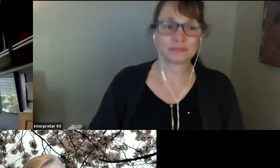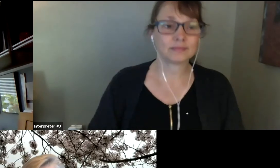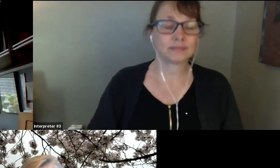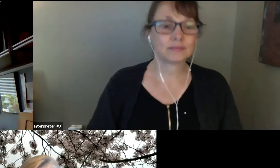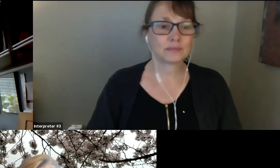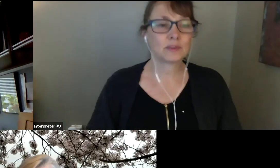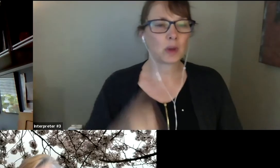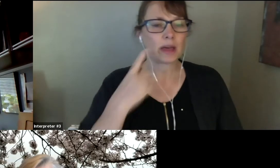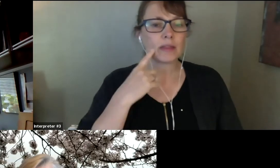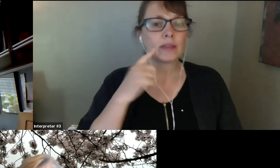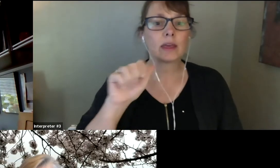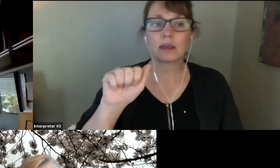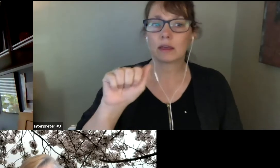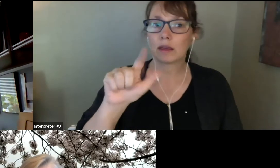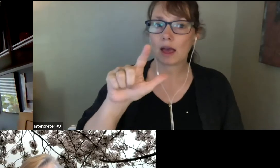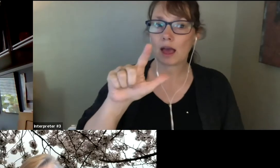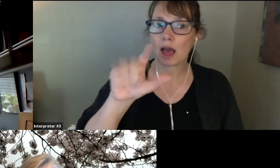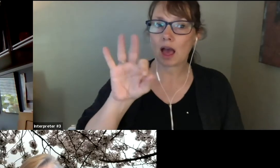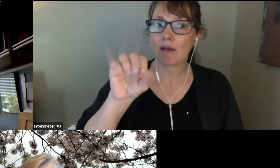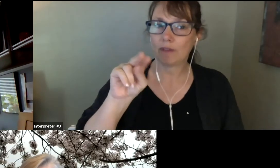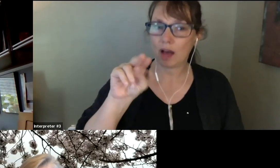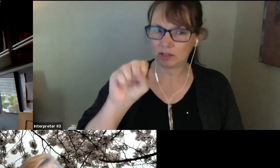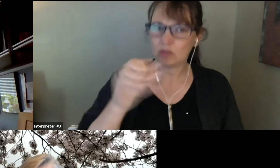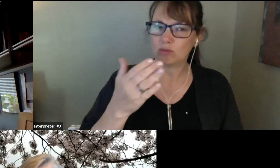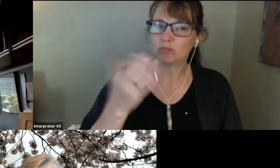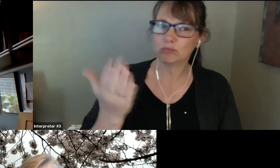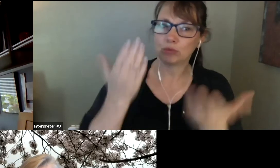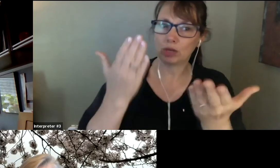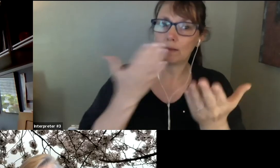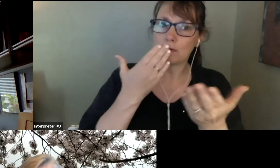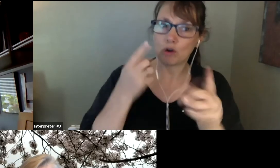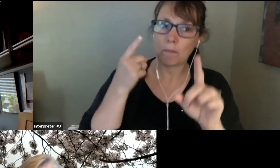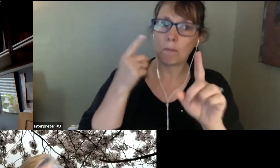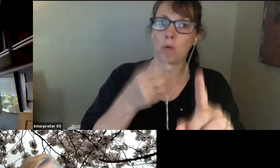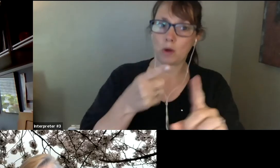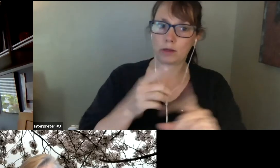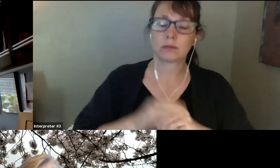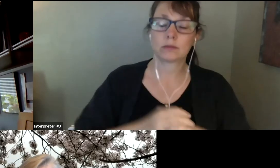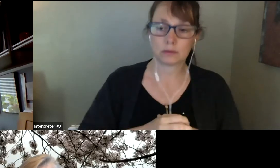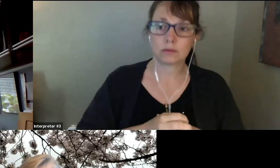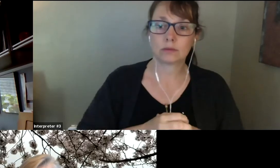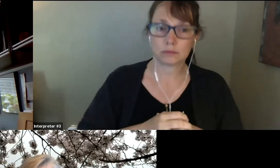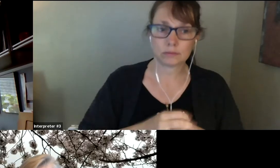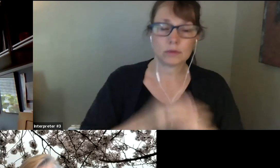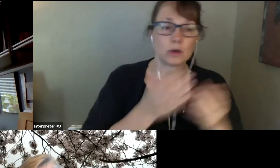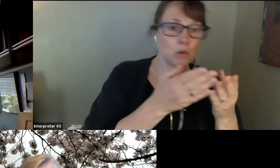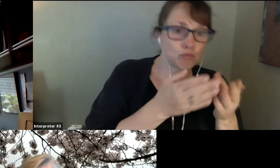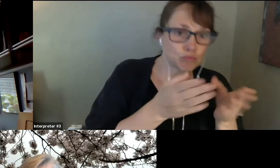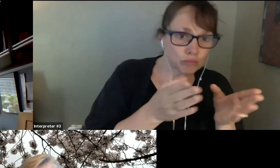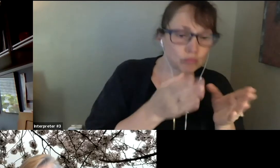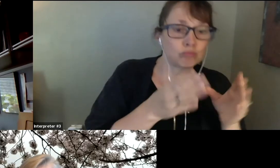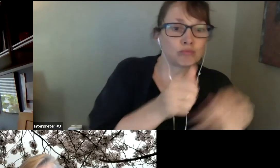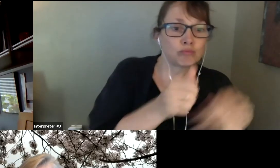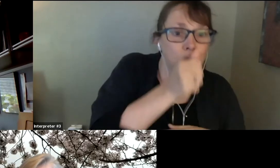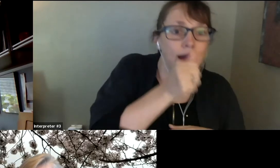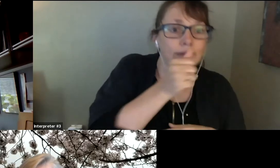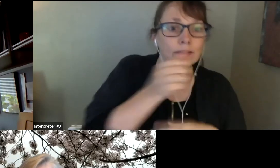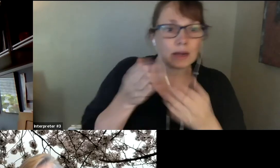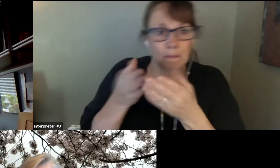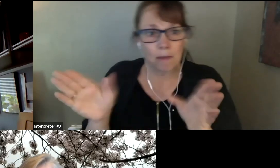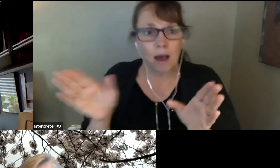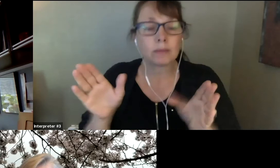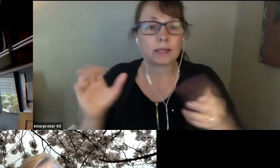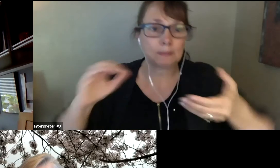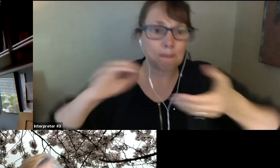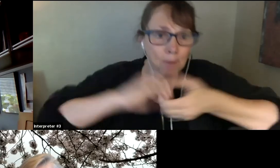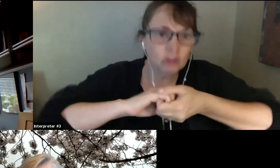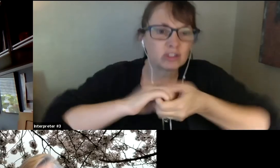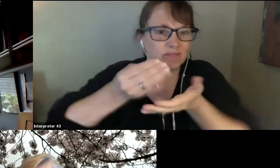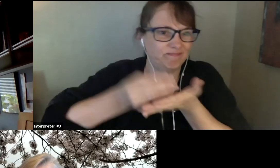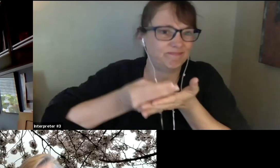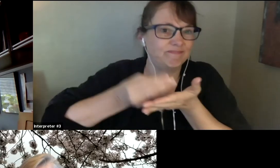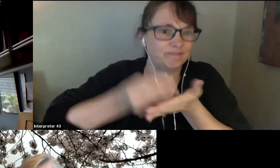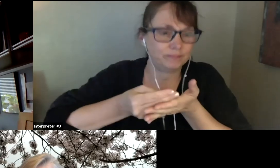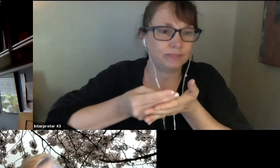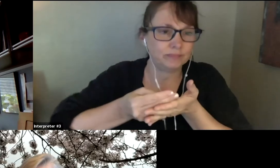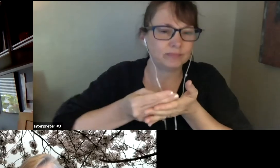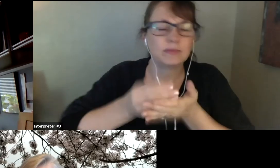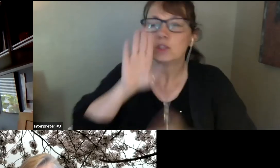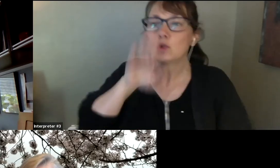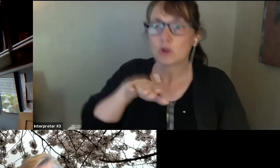a really good point on private/public partnership. For all our clinical trials, whenever we fund